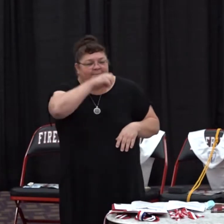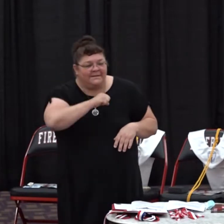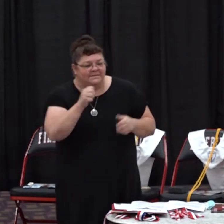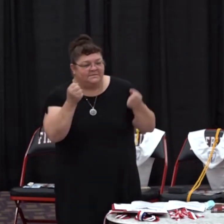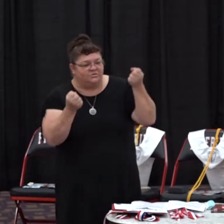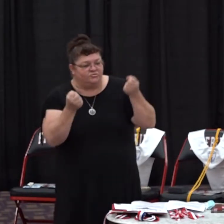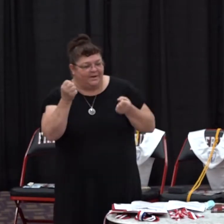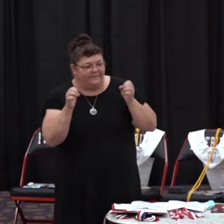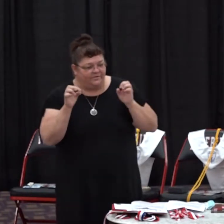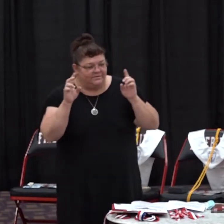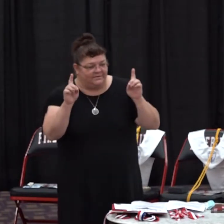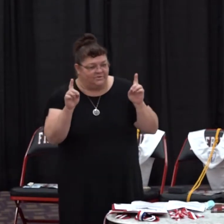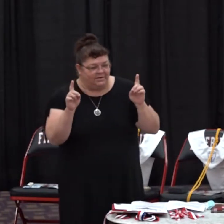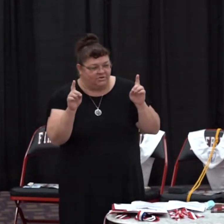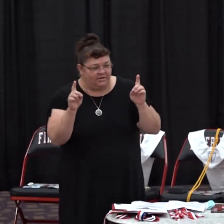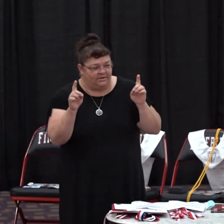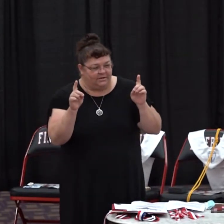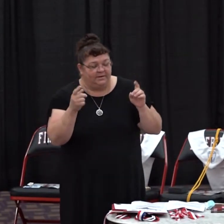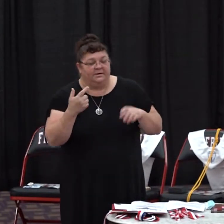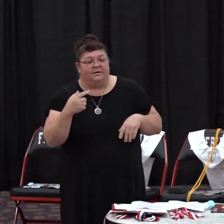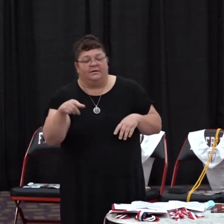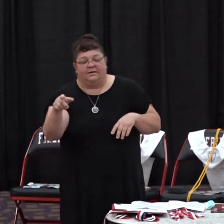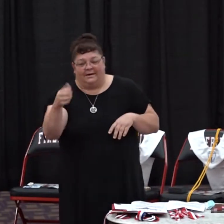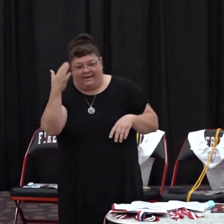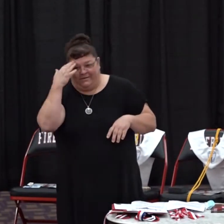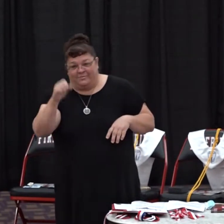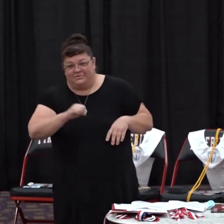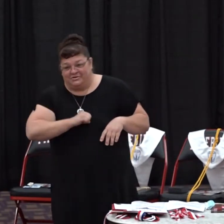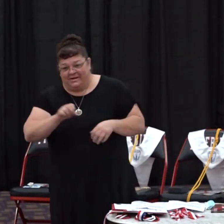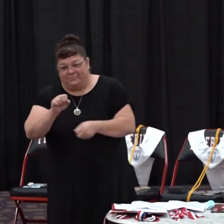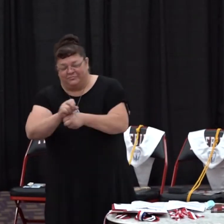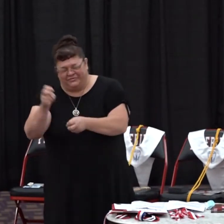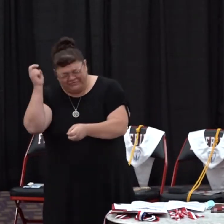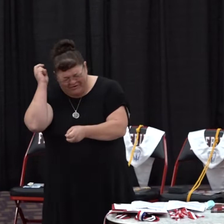last year have missed their driver's education class.